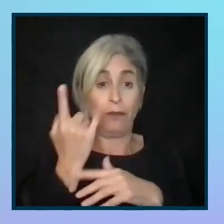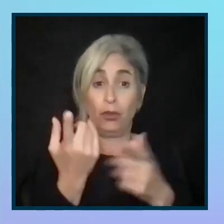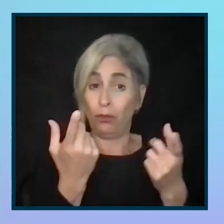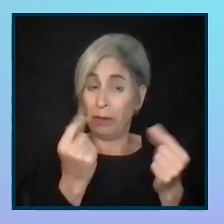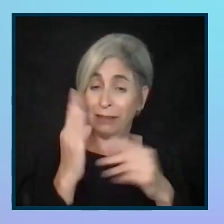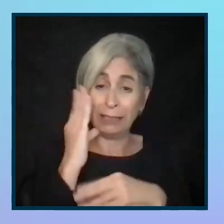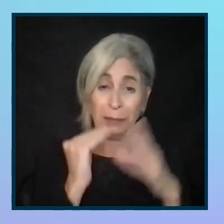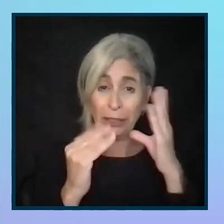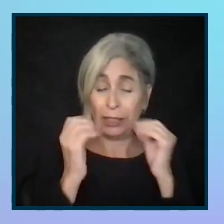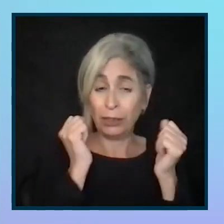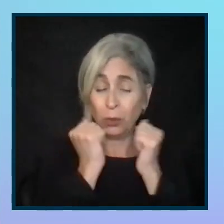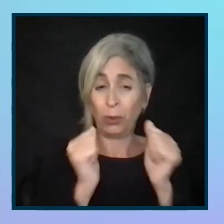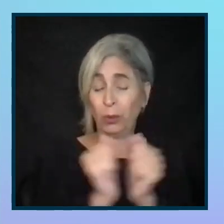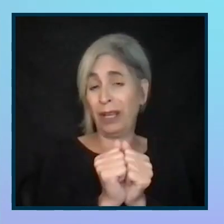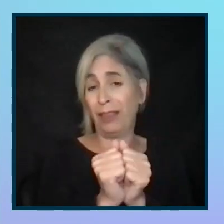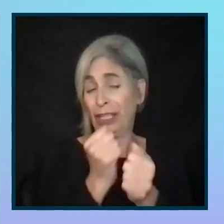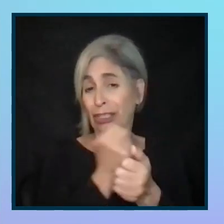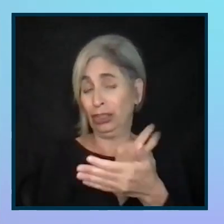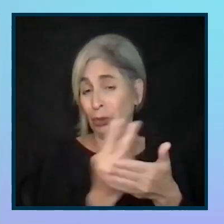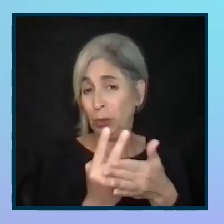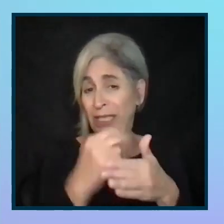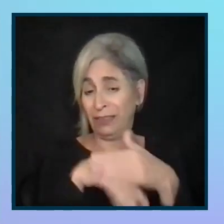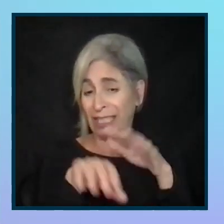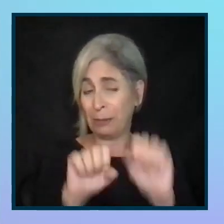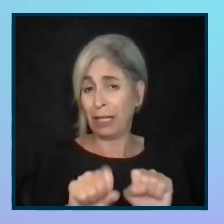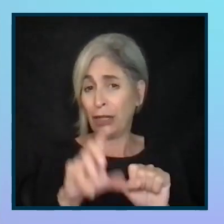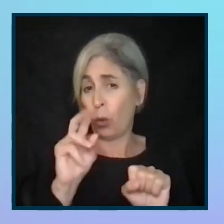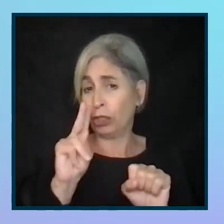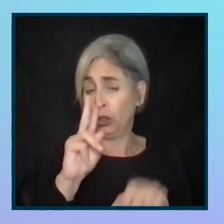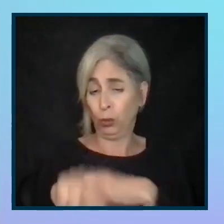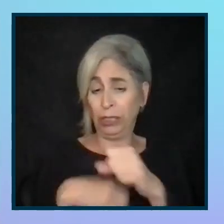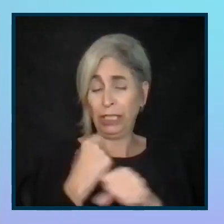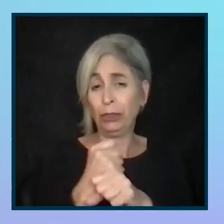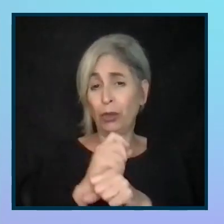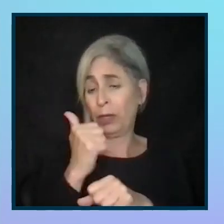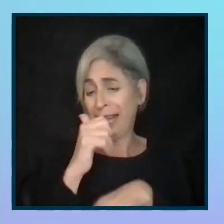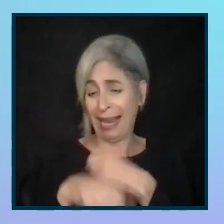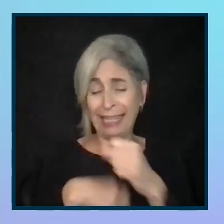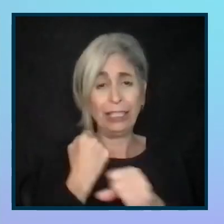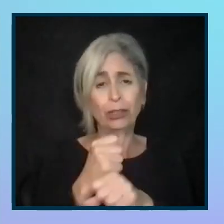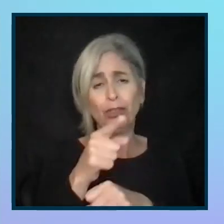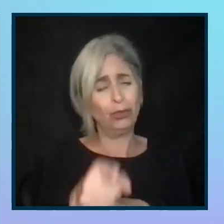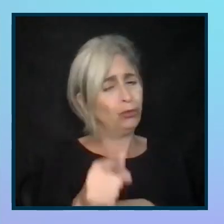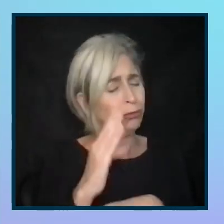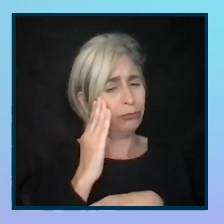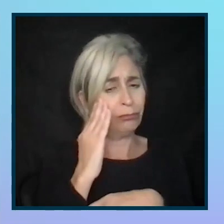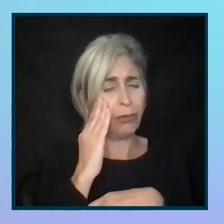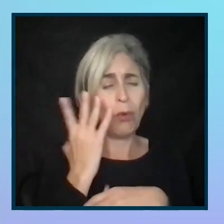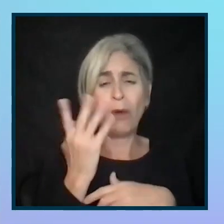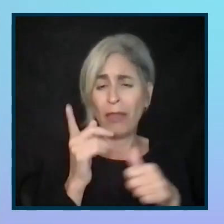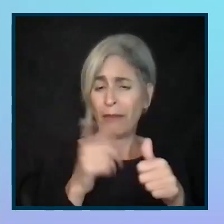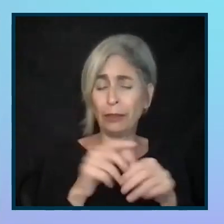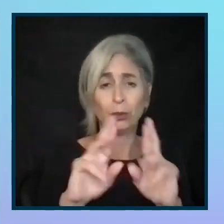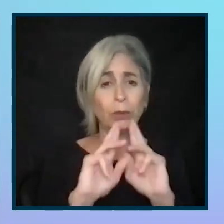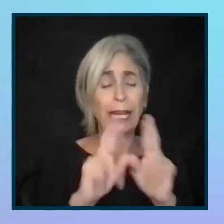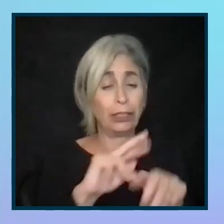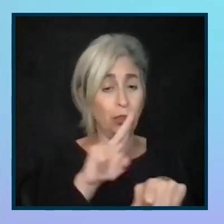for two weeks, or two years, or 10 years, the first reaction you normally get